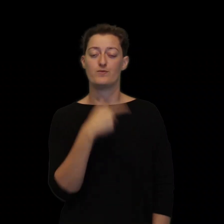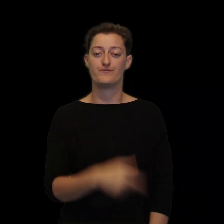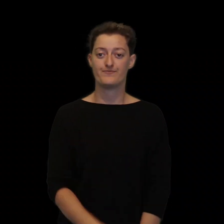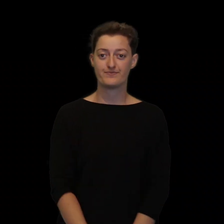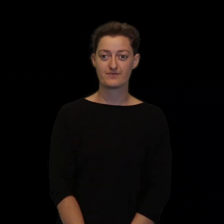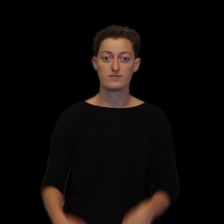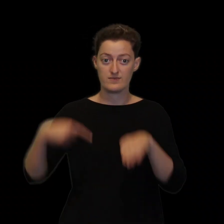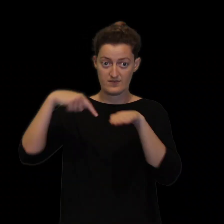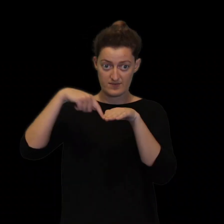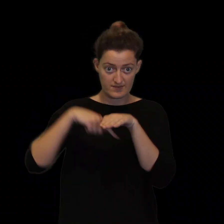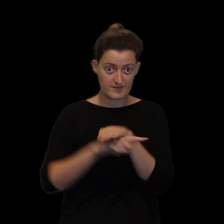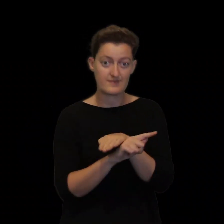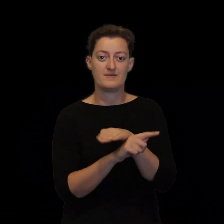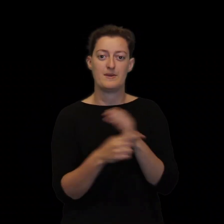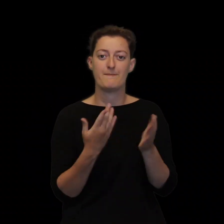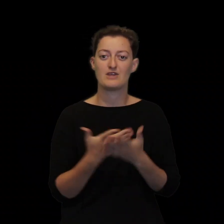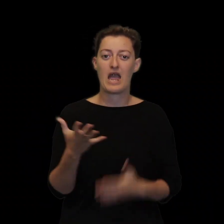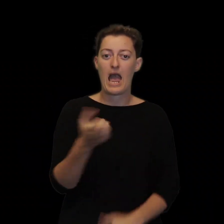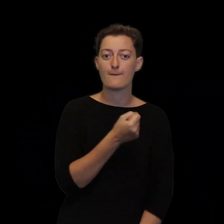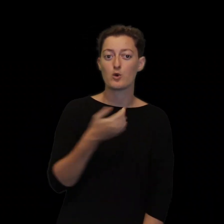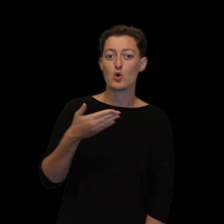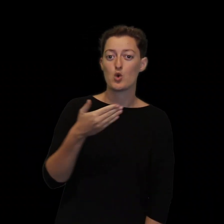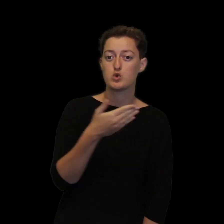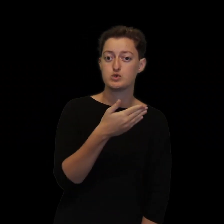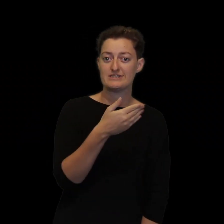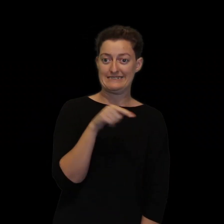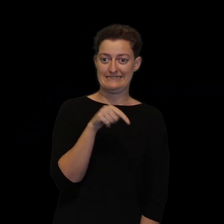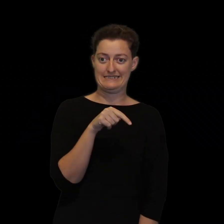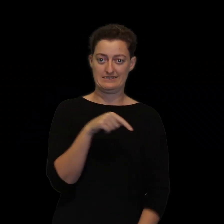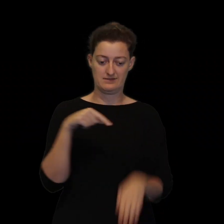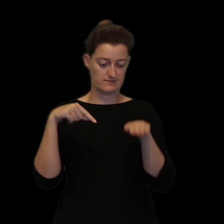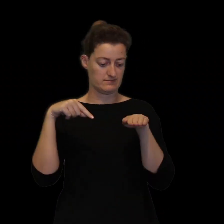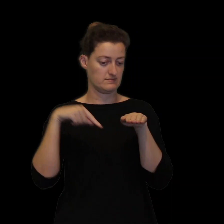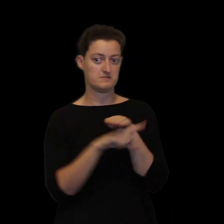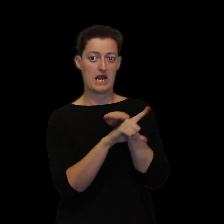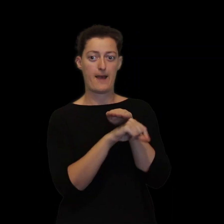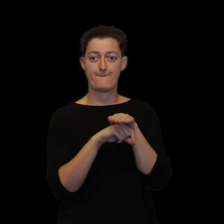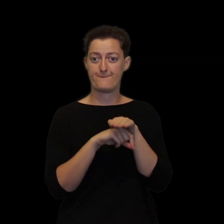It feeds from the water by diving from the surface to catch fish.